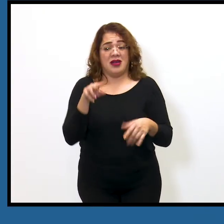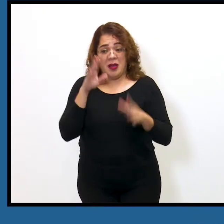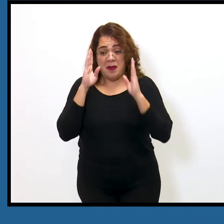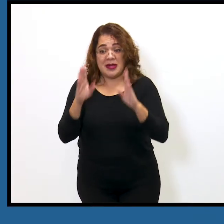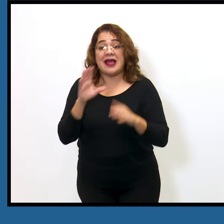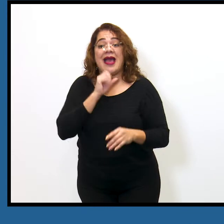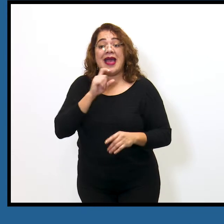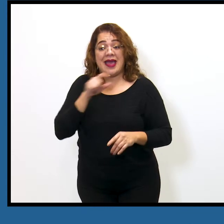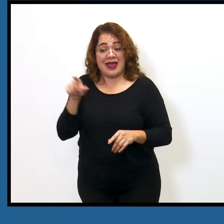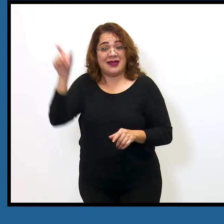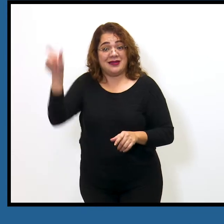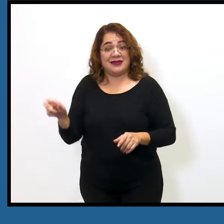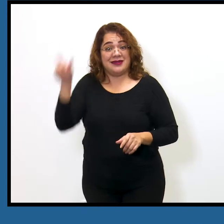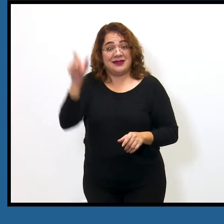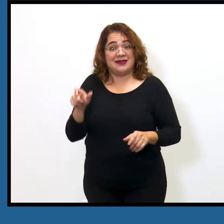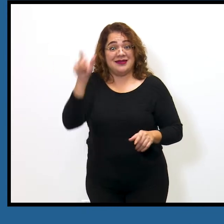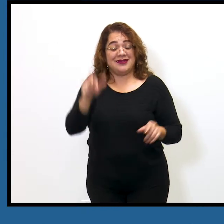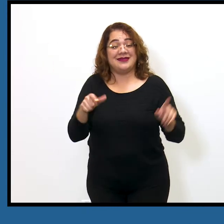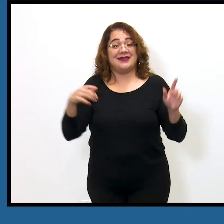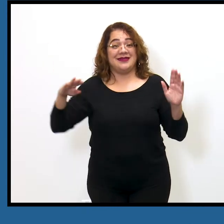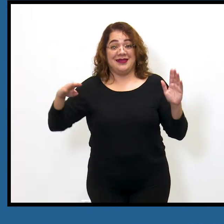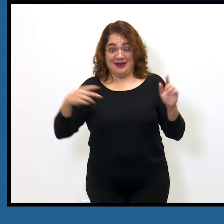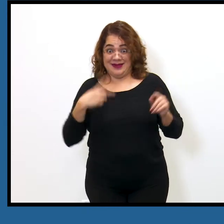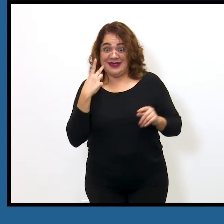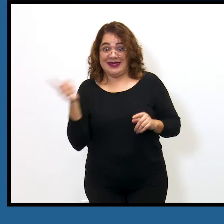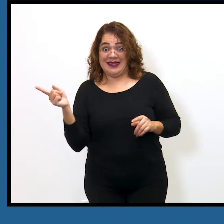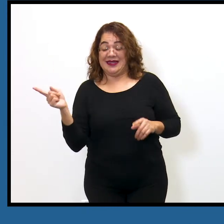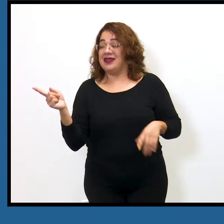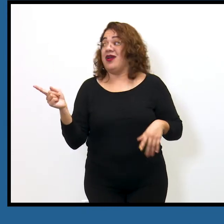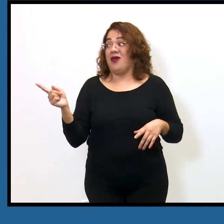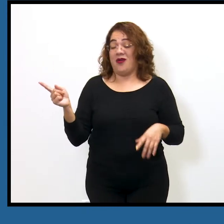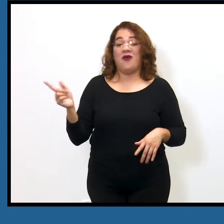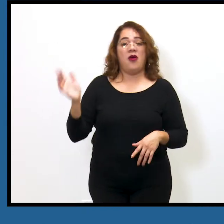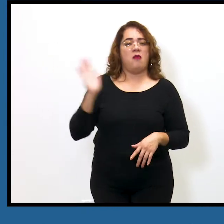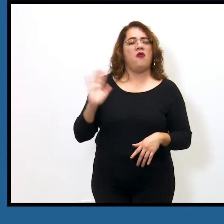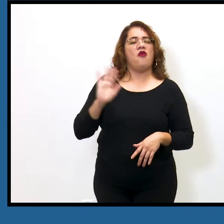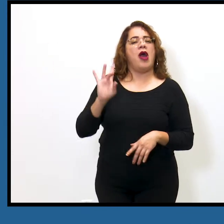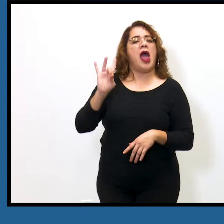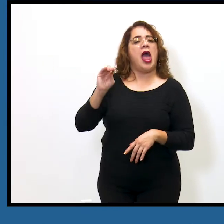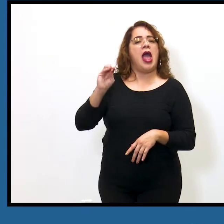I remember when that slide used to be a majority of folks that were over 80 and you know in their